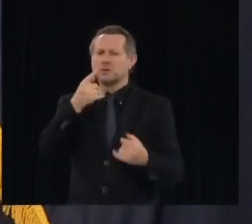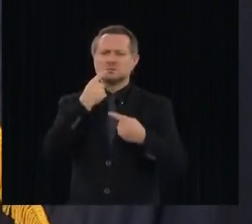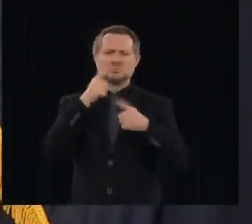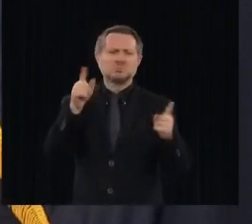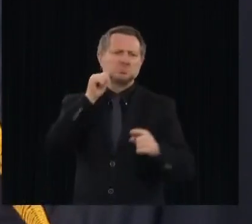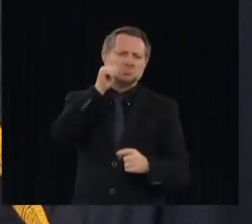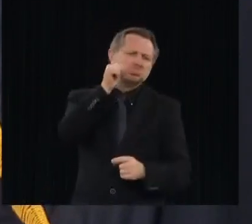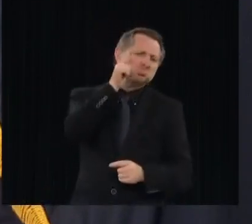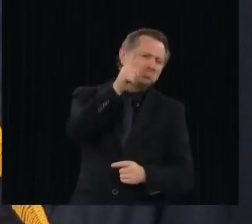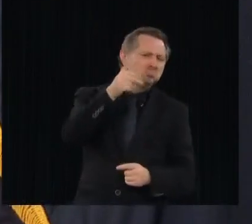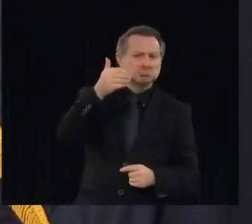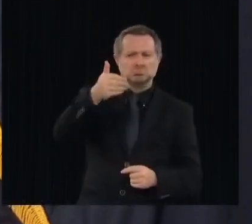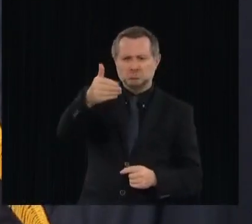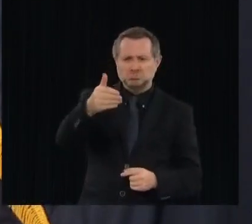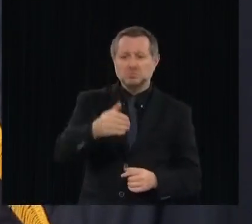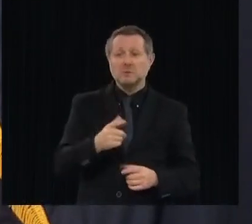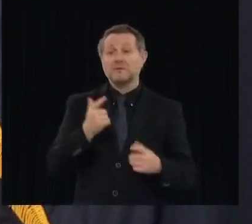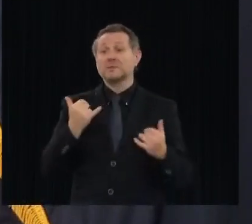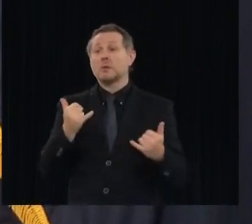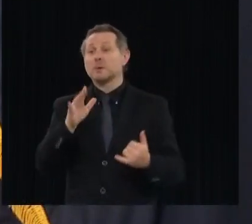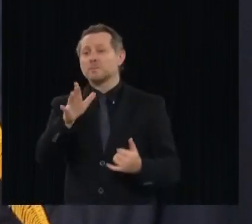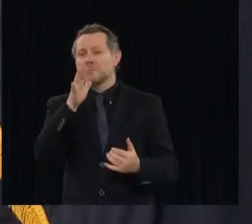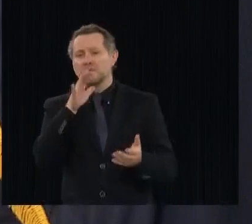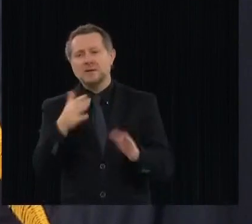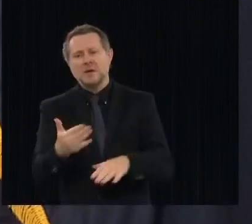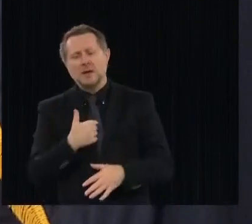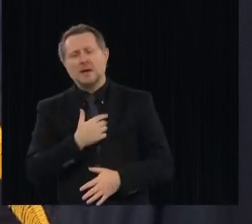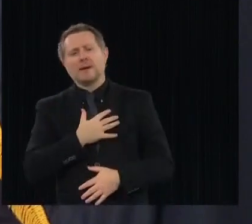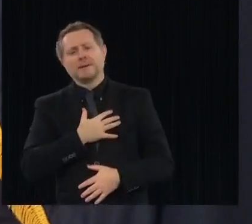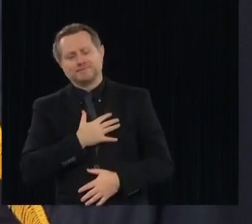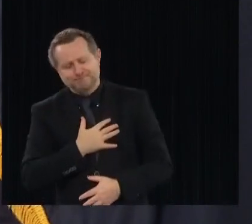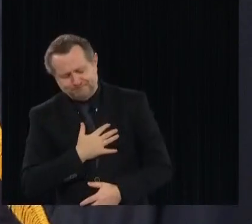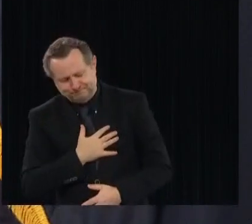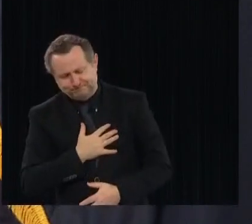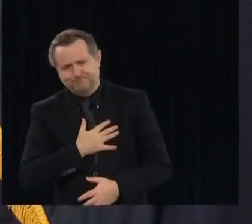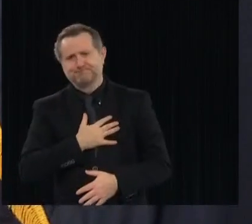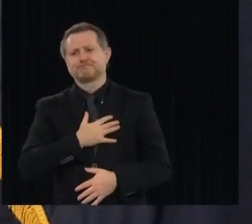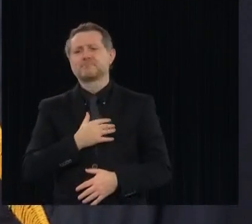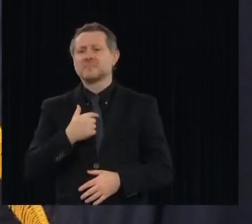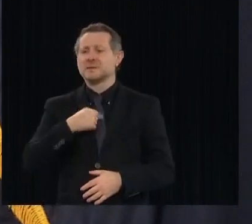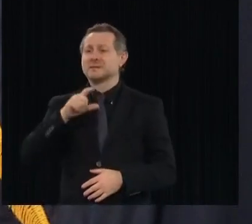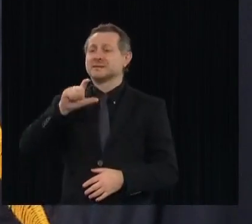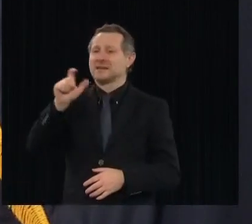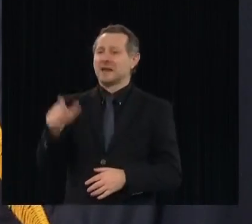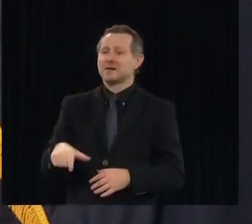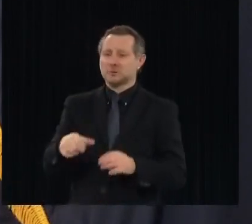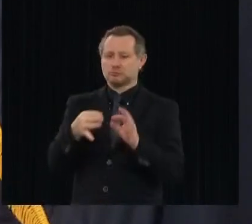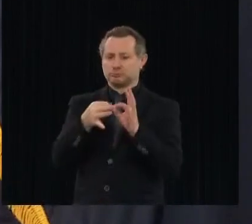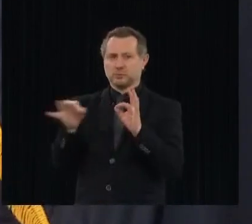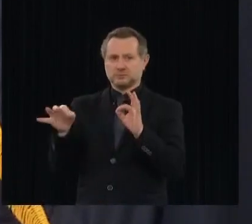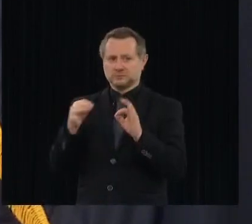I THINK WE CAN. AND THAT'S WHAT WE ARE TALKING TO. BUT WE'LL HAVE AN ANSWER THE